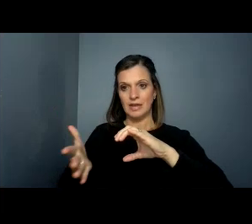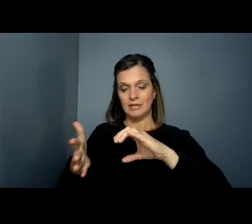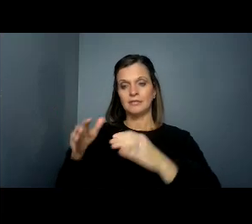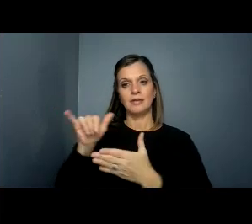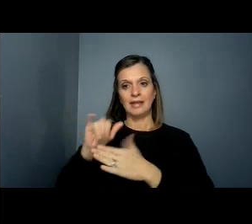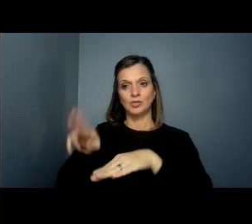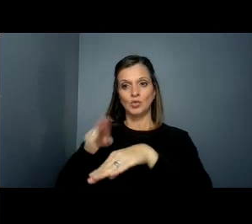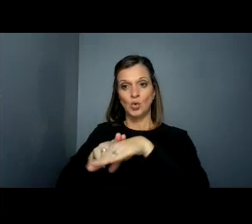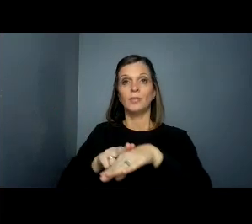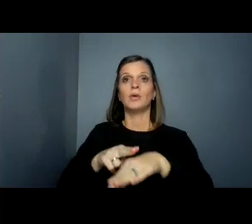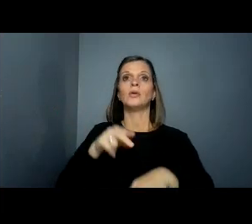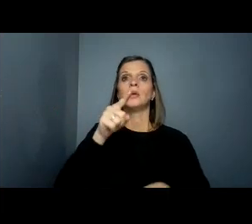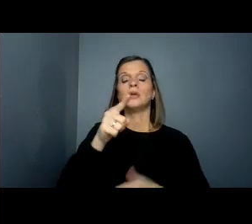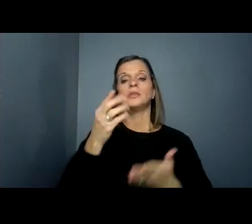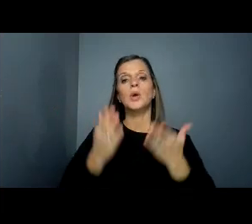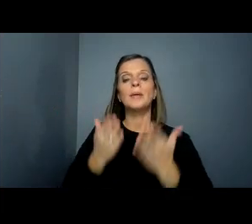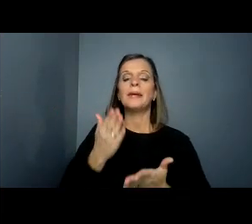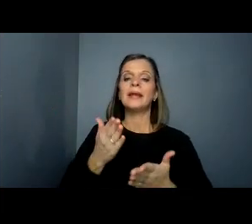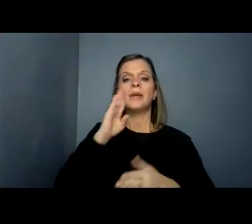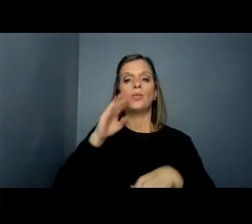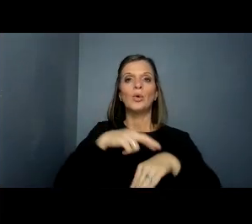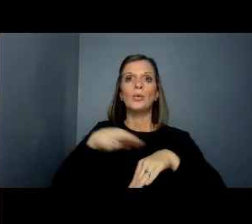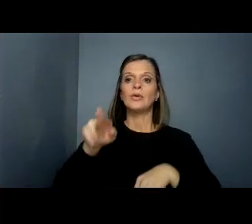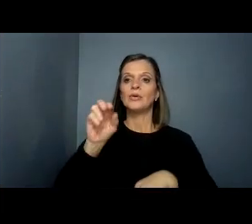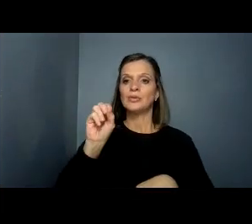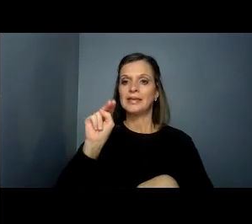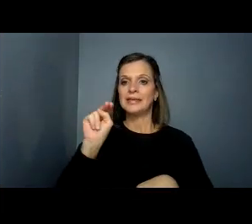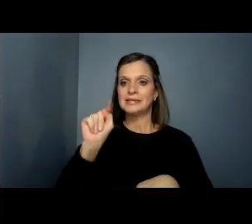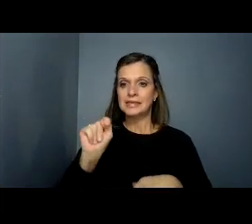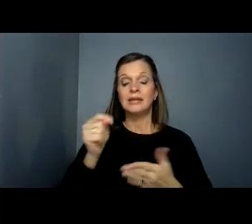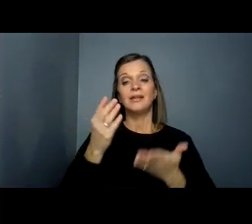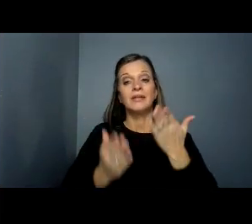We may be looking at tubes. We may be looking at just some antibiotics.